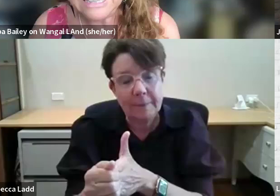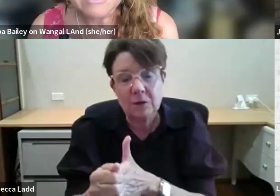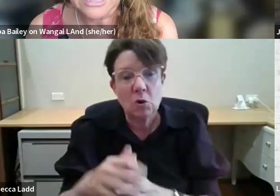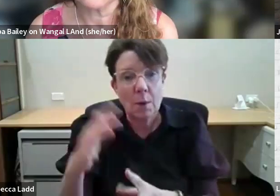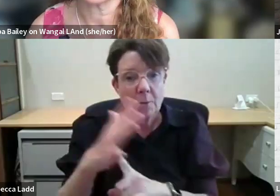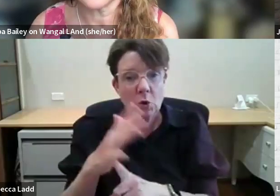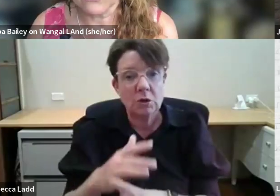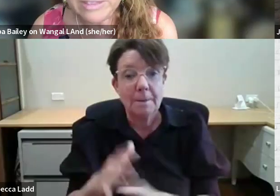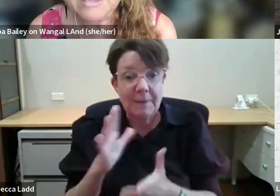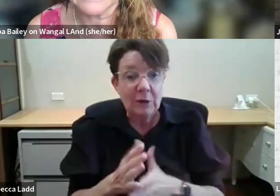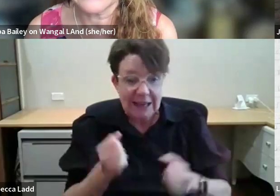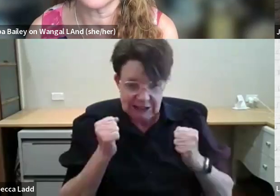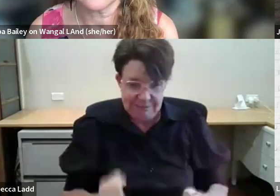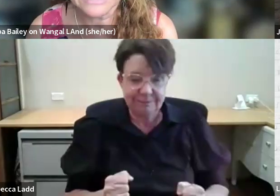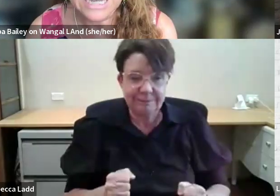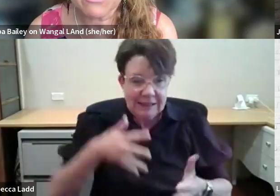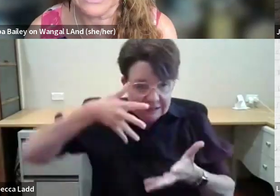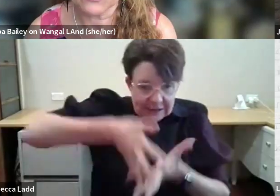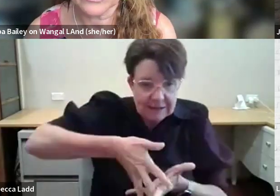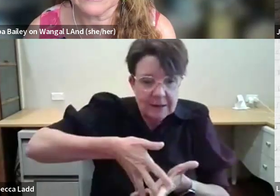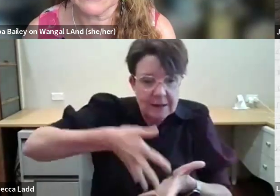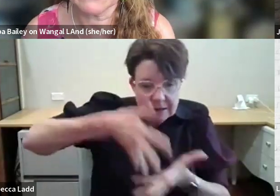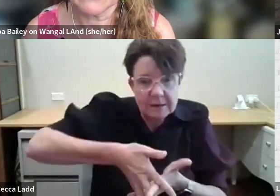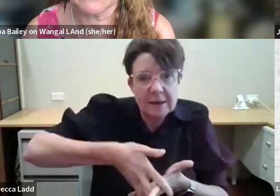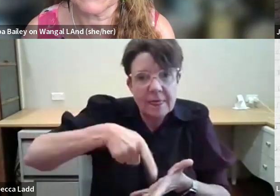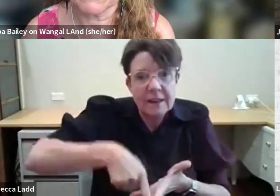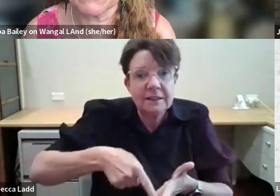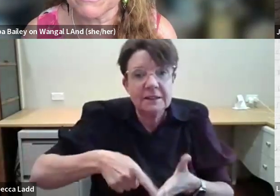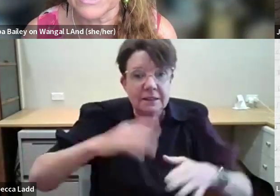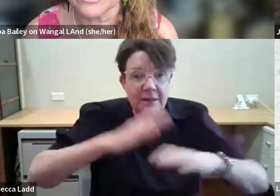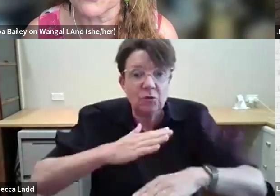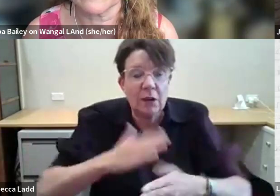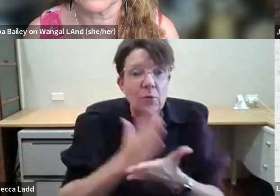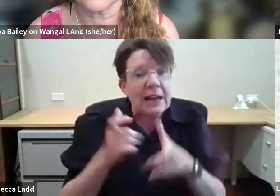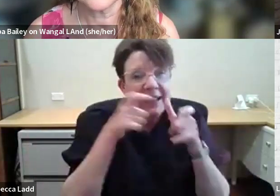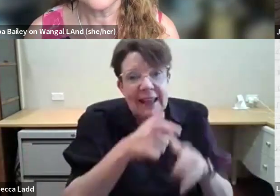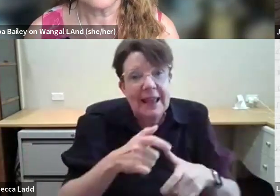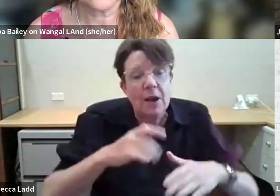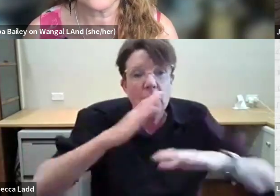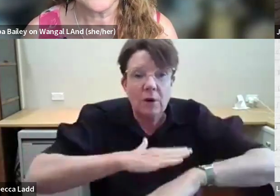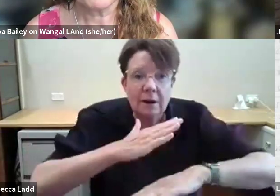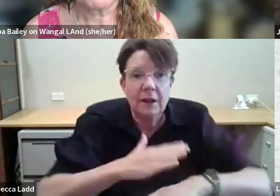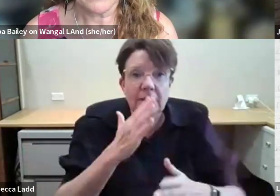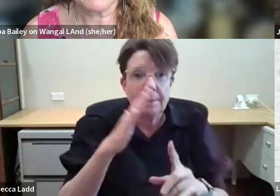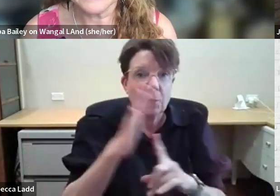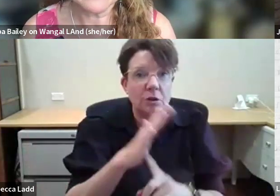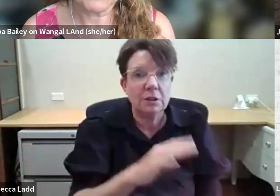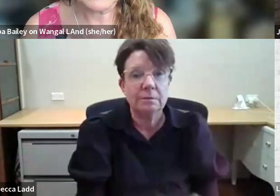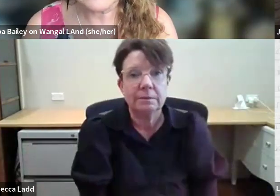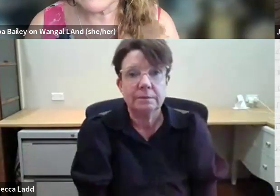a founding principle. I think there are places, there are indications of where that governance can go and I certainly don't